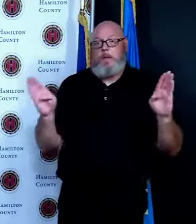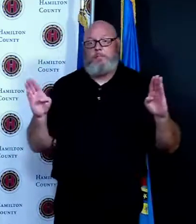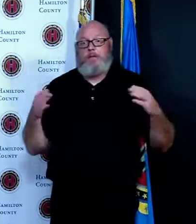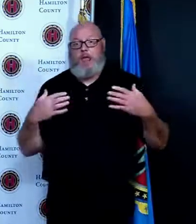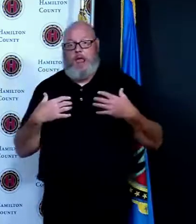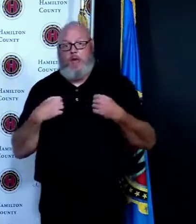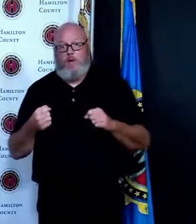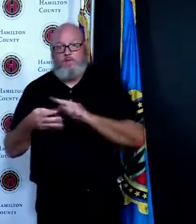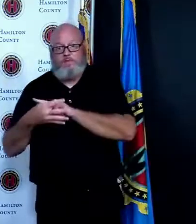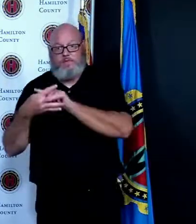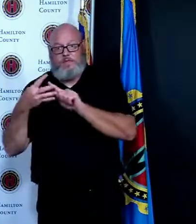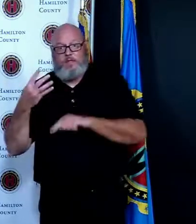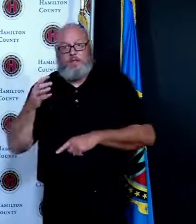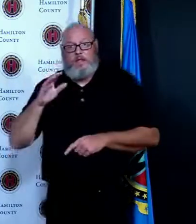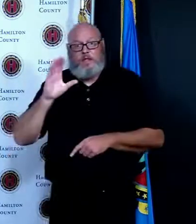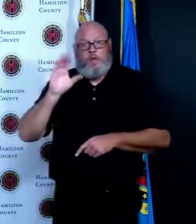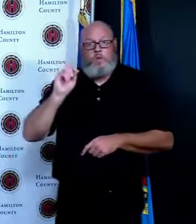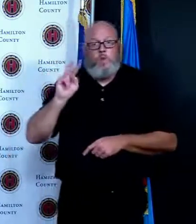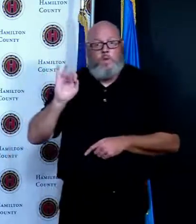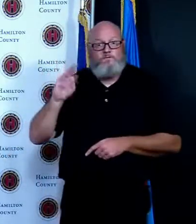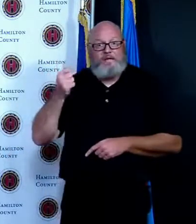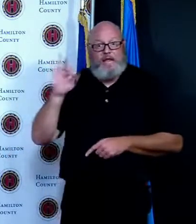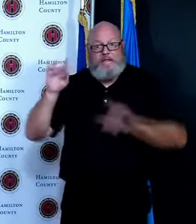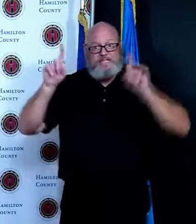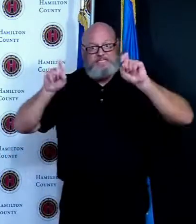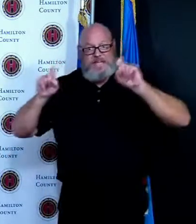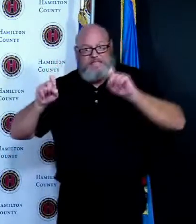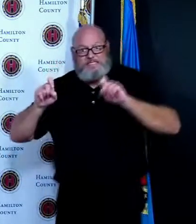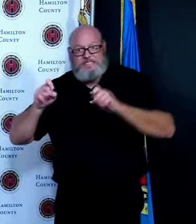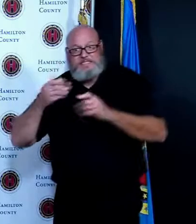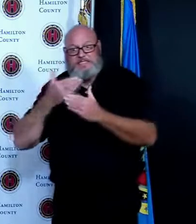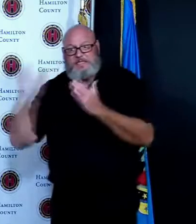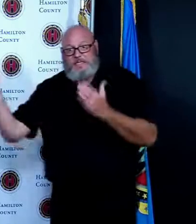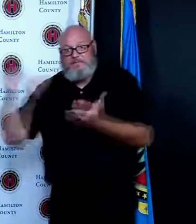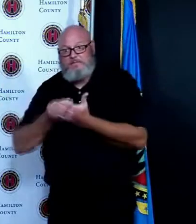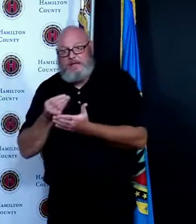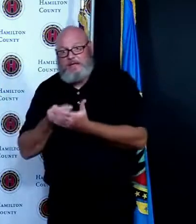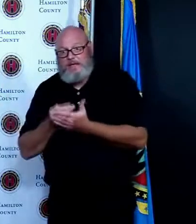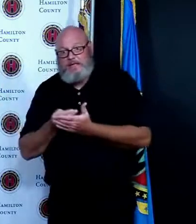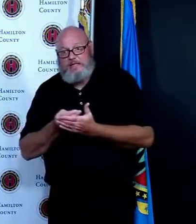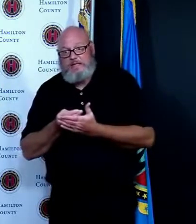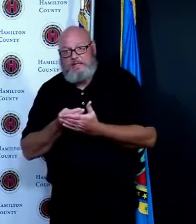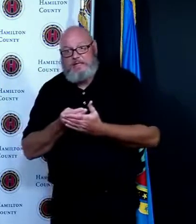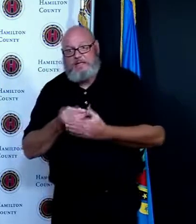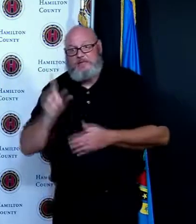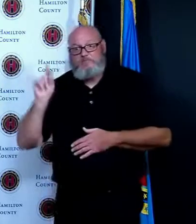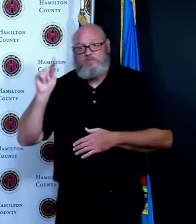public health category you can see the largest is our Covid-19 testing program followed by PPE